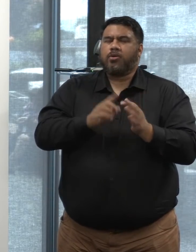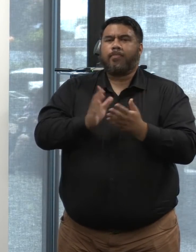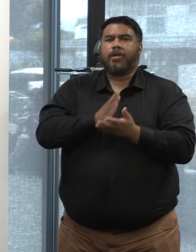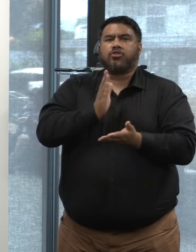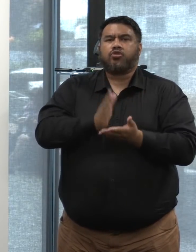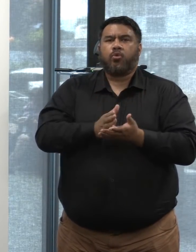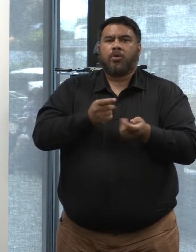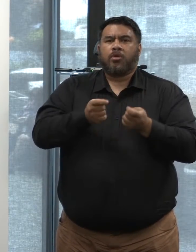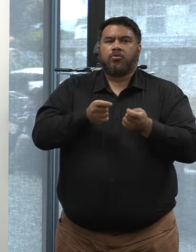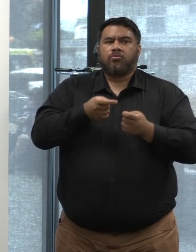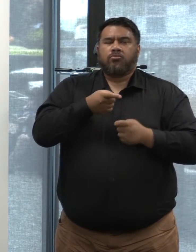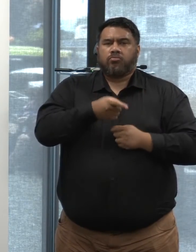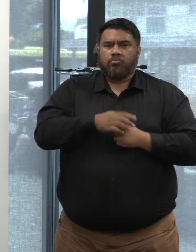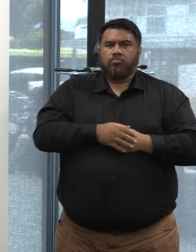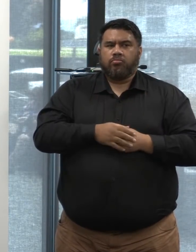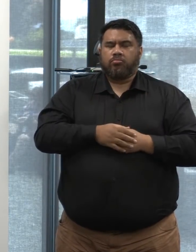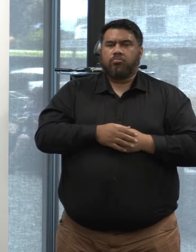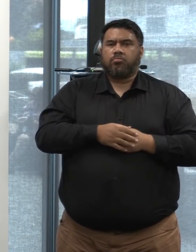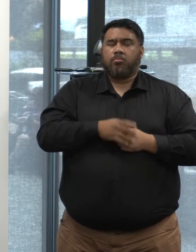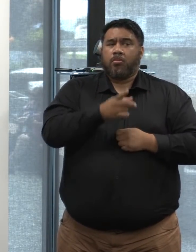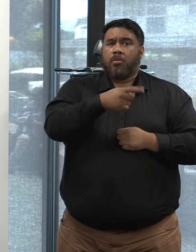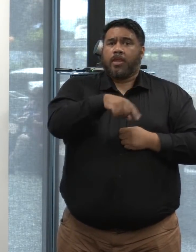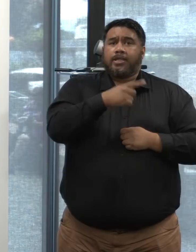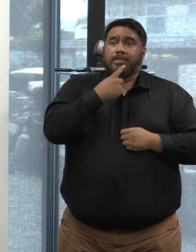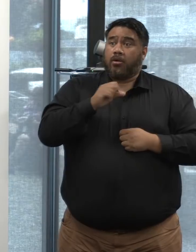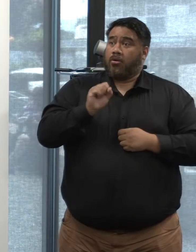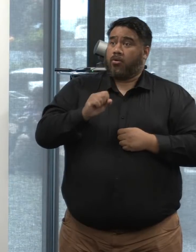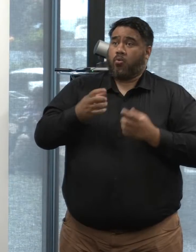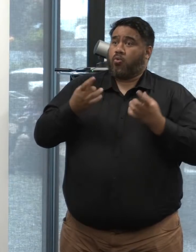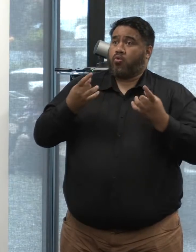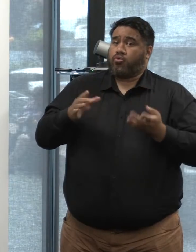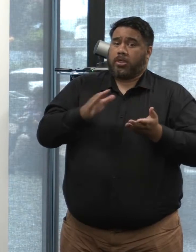sure her case was being appropriately handled.